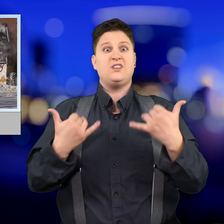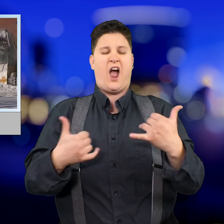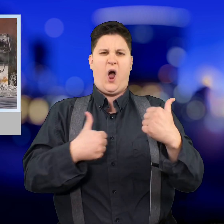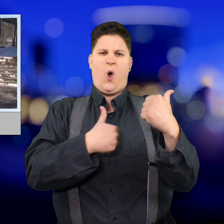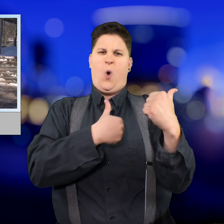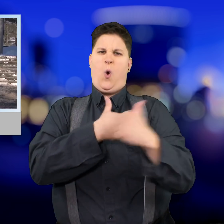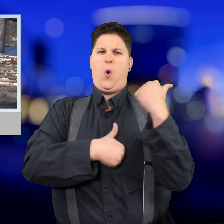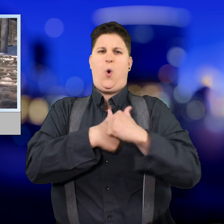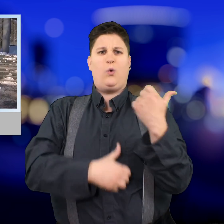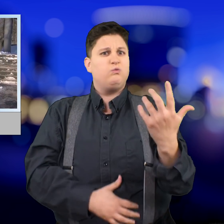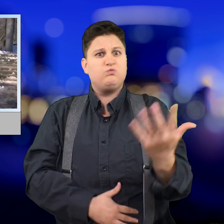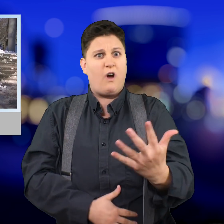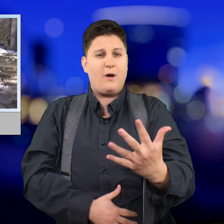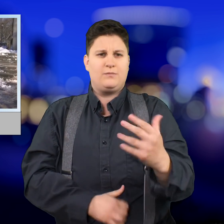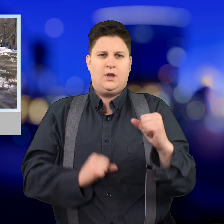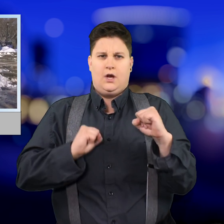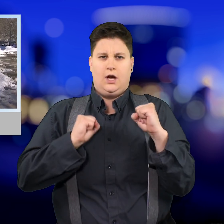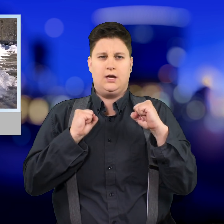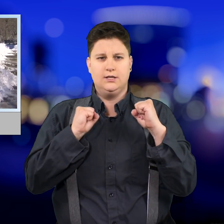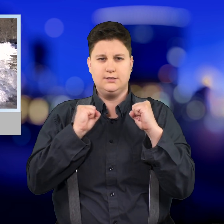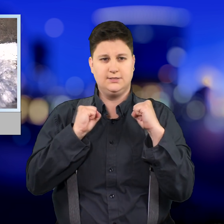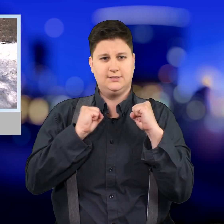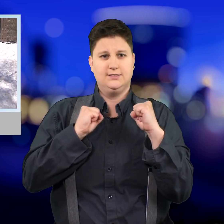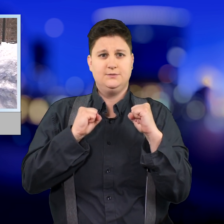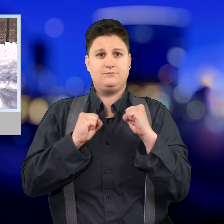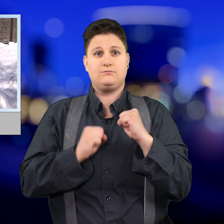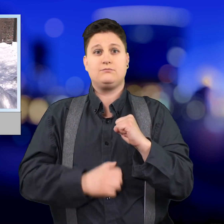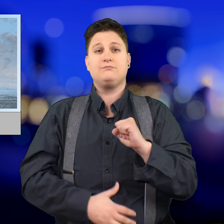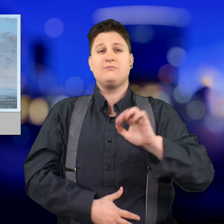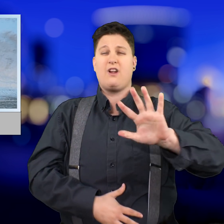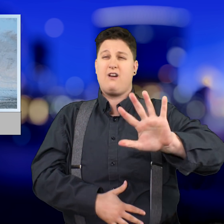Now comes the dangerous cold.